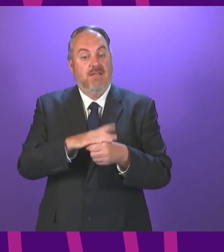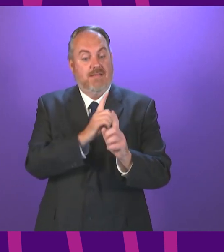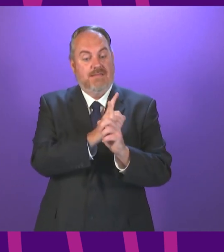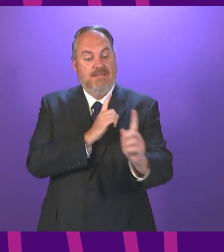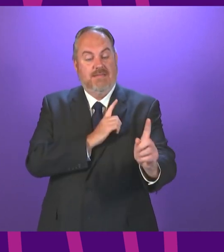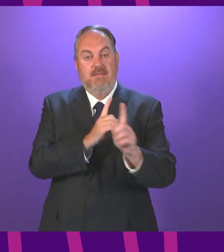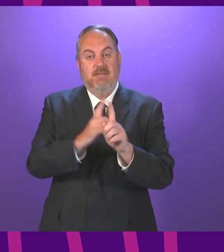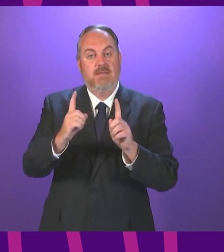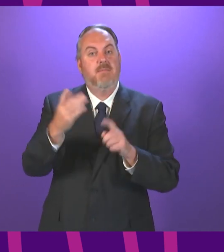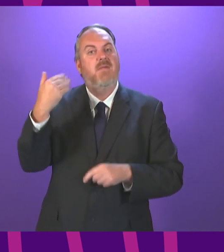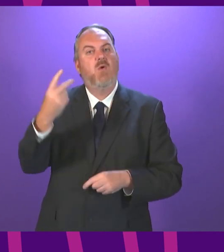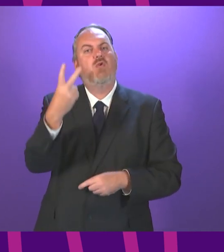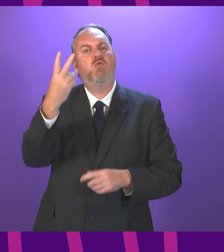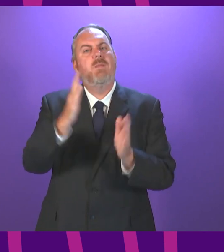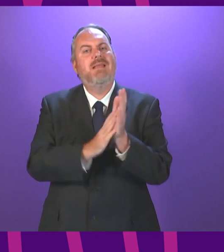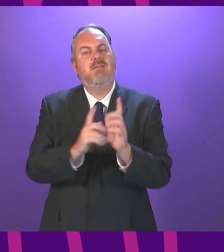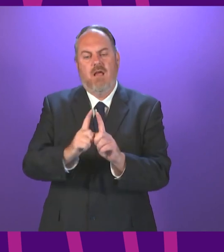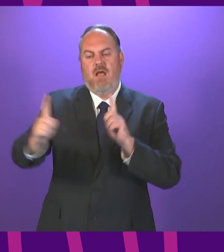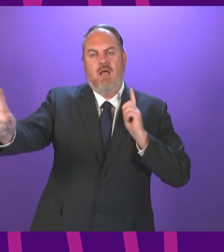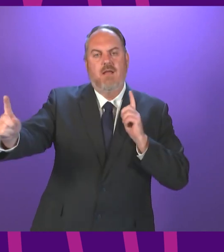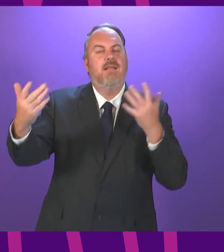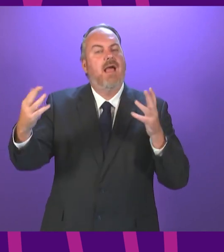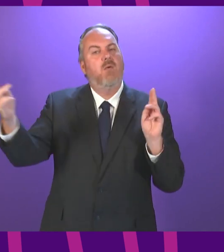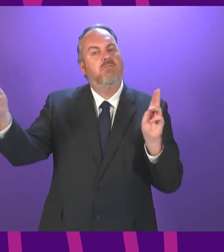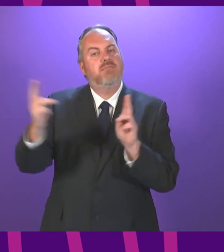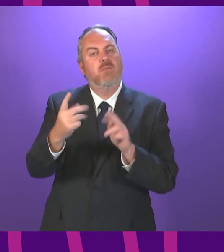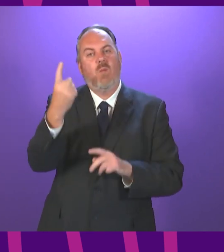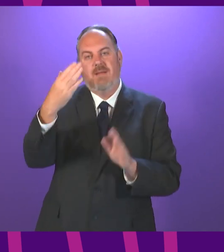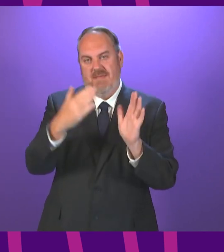reduce from 2m to 1m and will apply between different household groups.